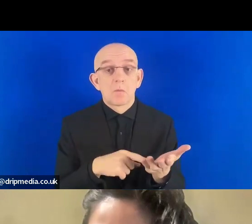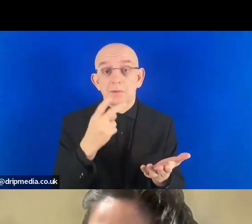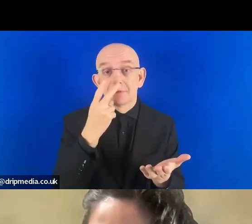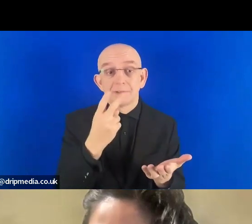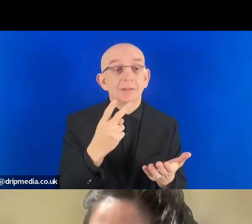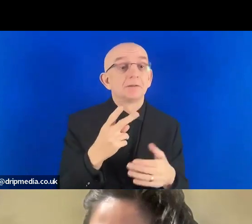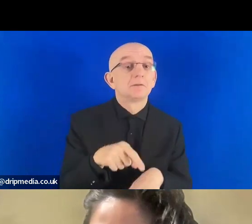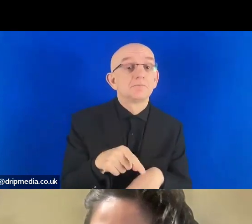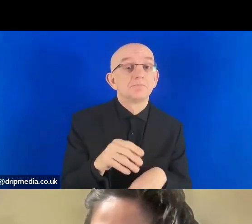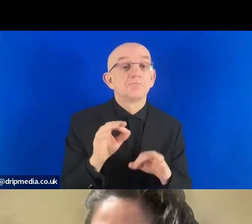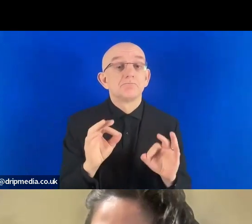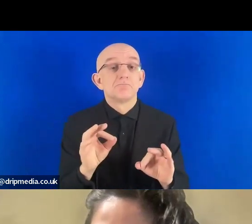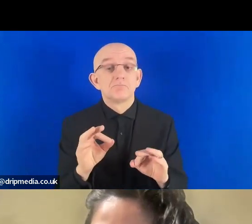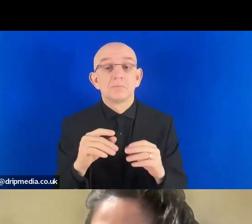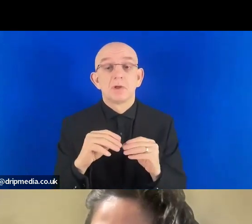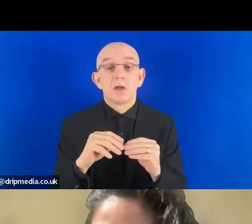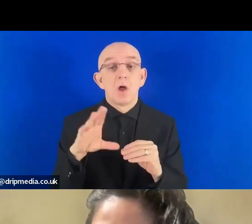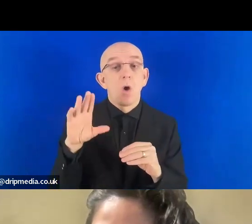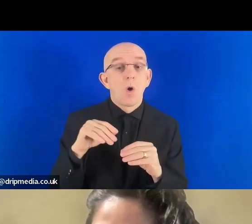that are in low bandwidth areas and the participants that,